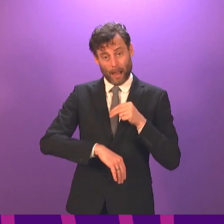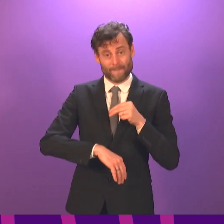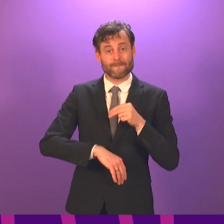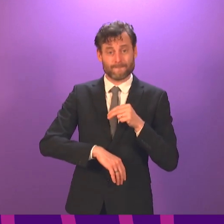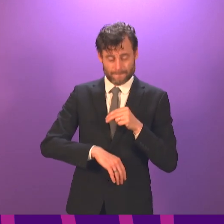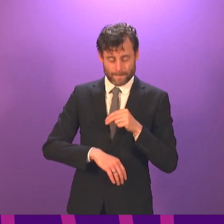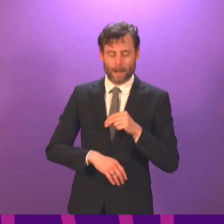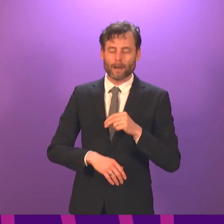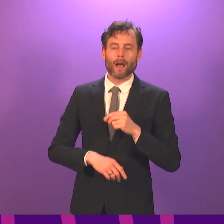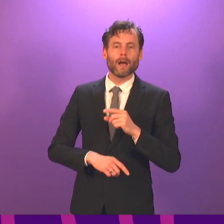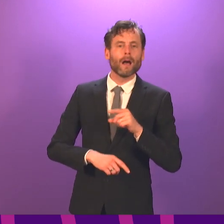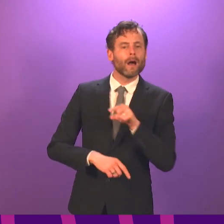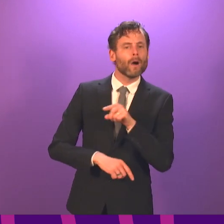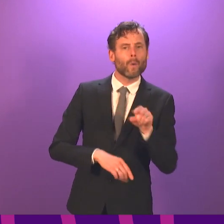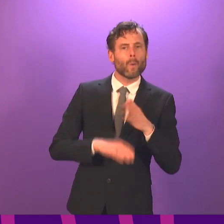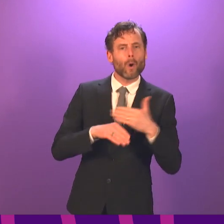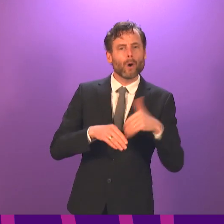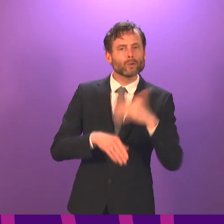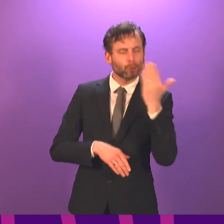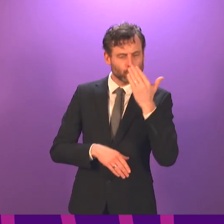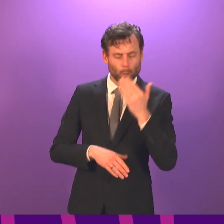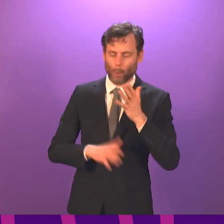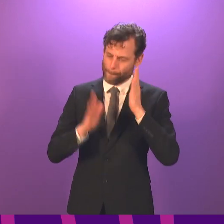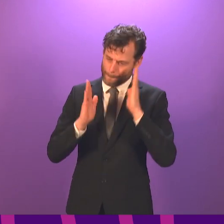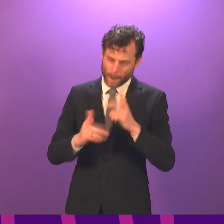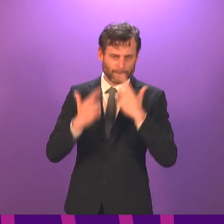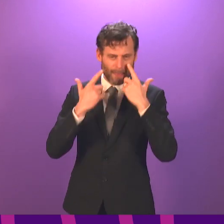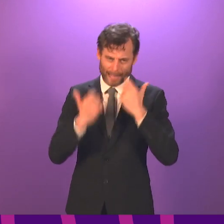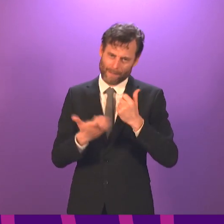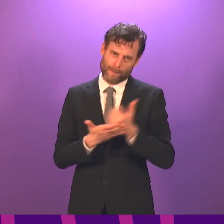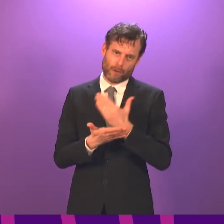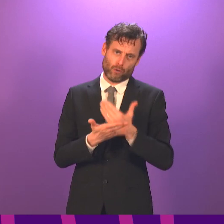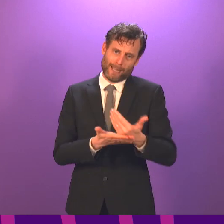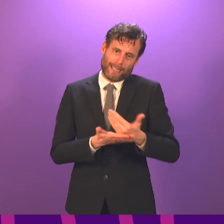is paramount. That is why we are taking a phased approach to the return of schools and